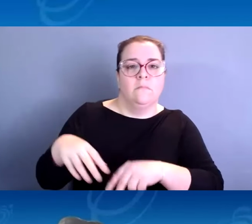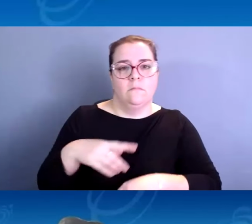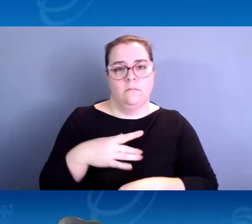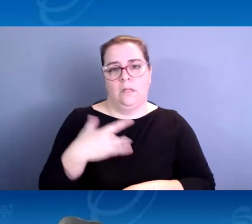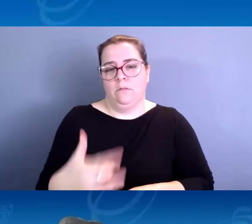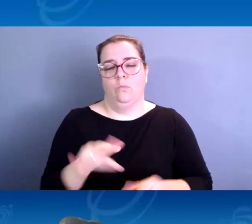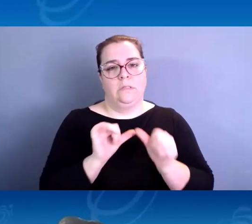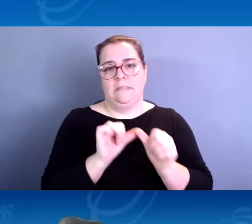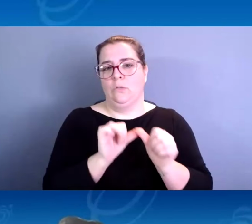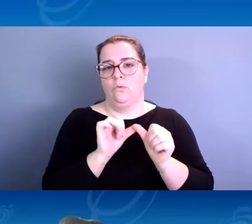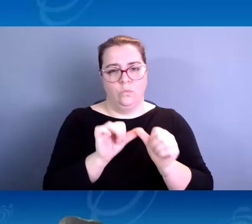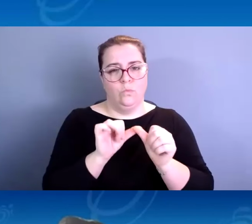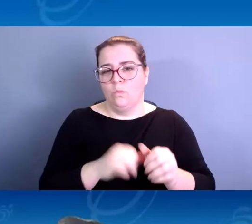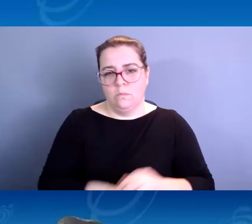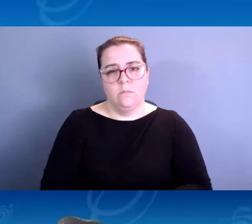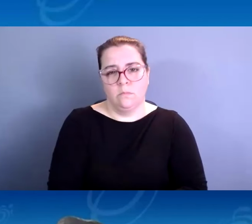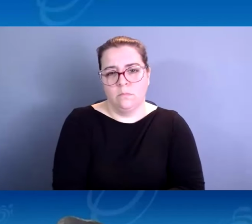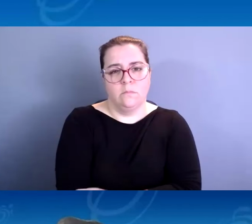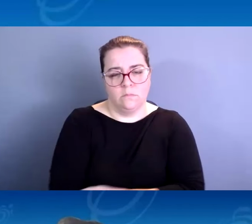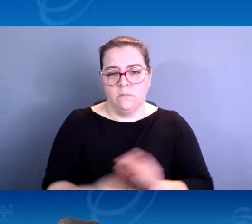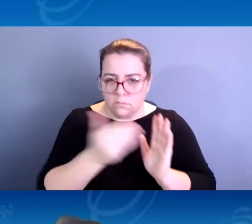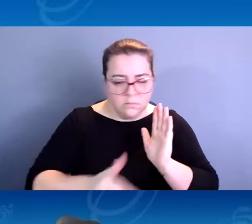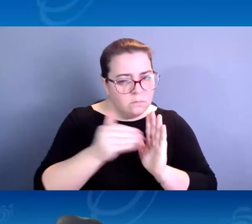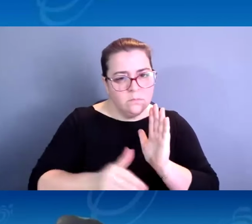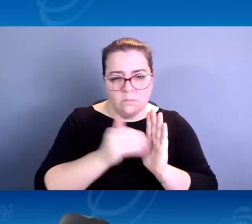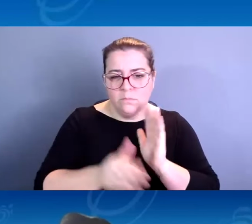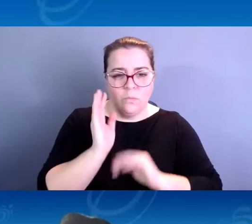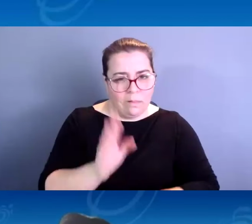So I know that, having us get into these spaces, having these